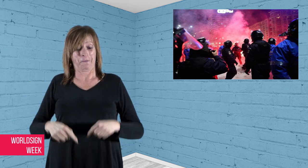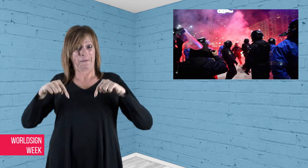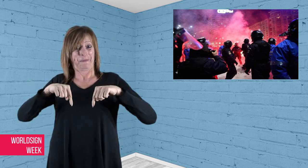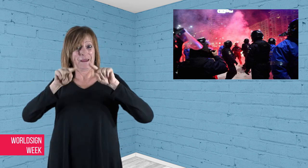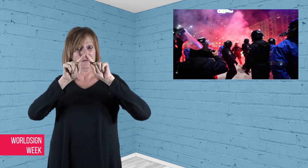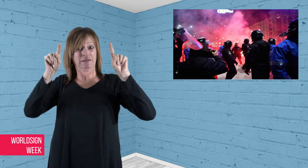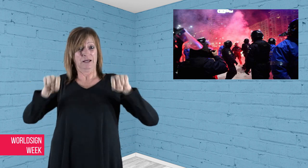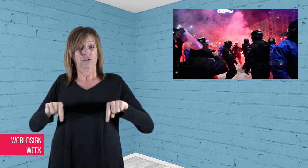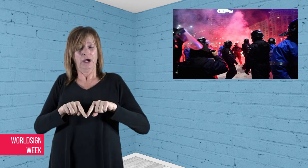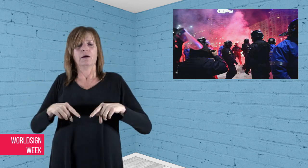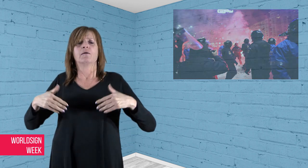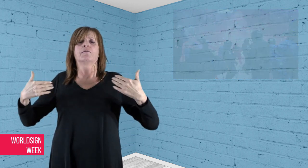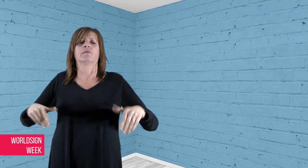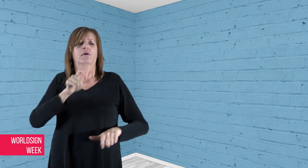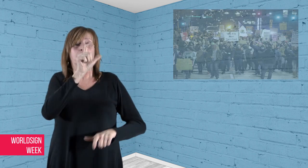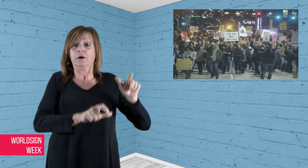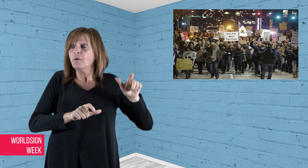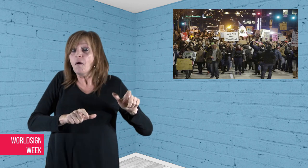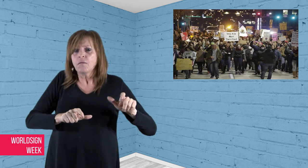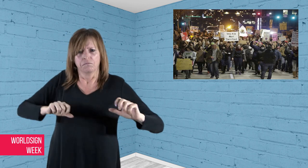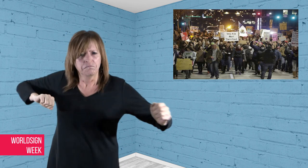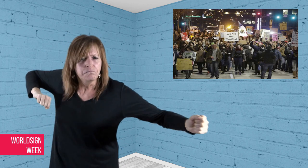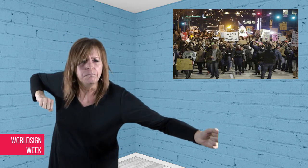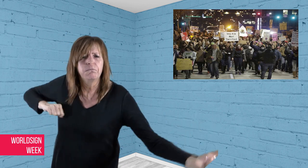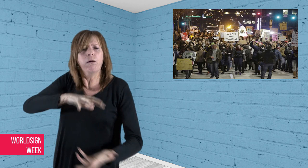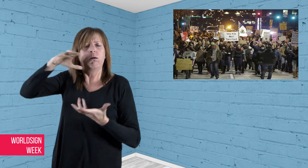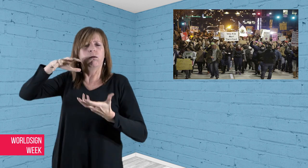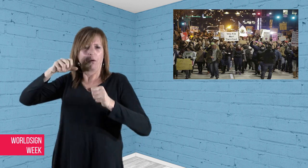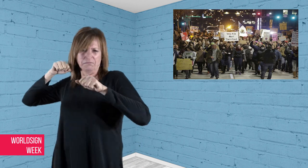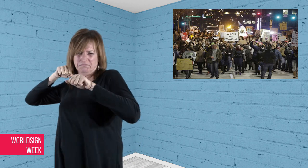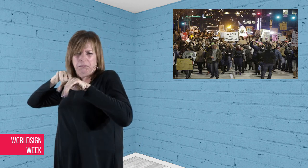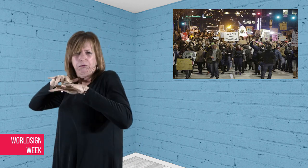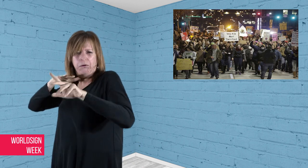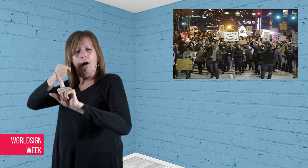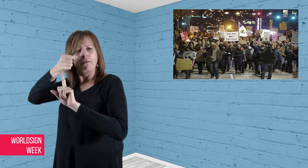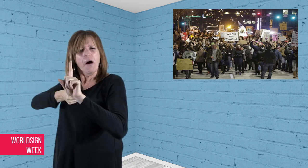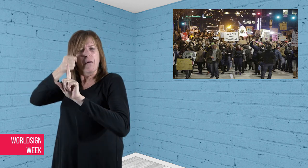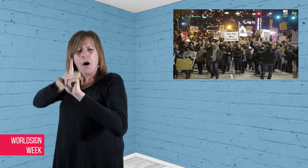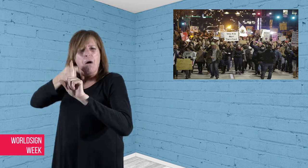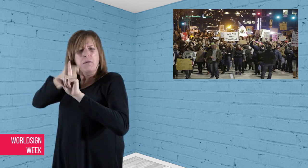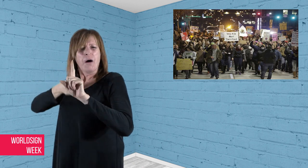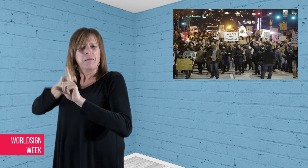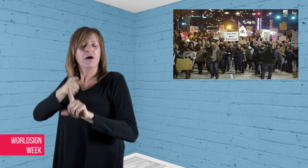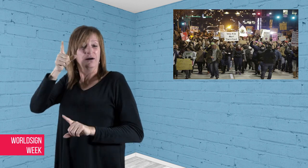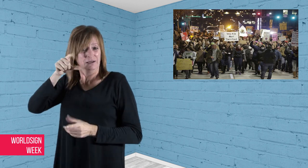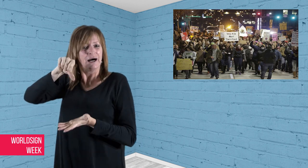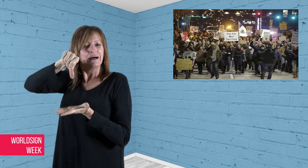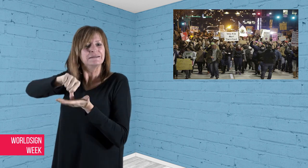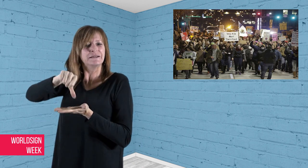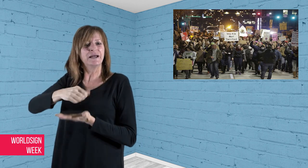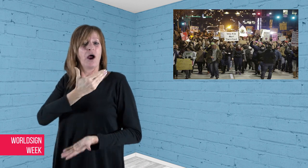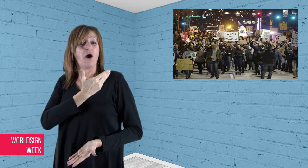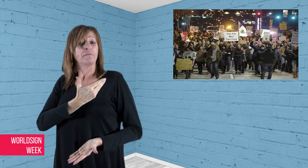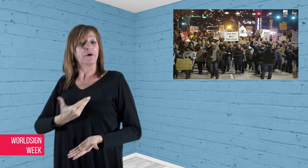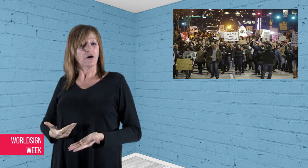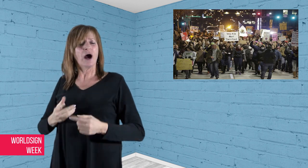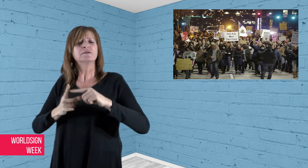with hundreds of thousands of protesters filling the capital